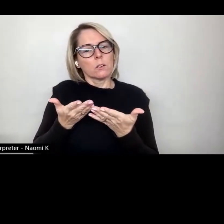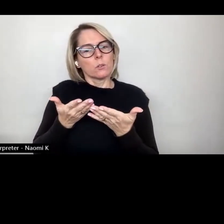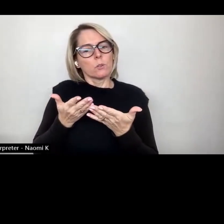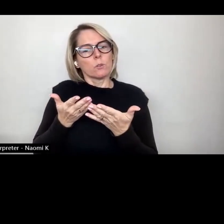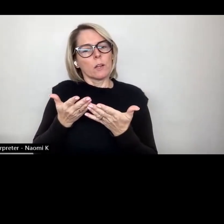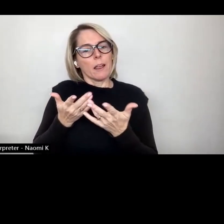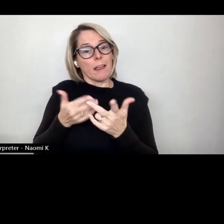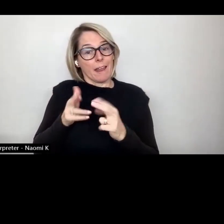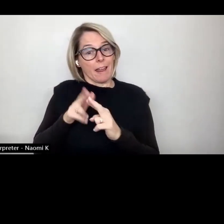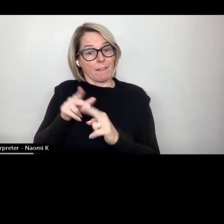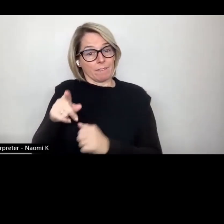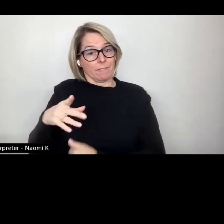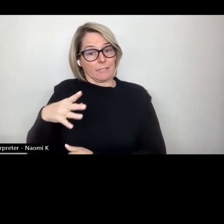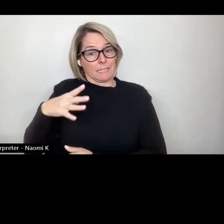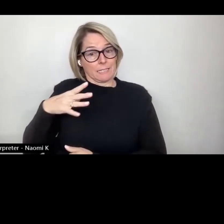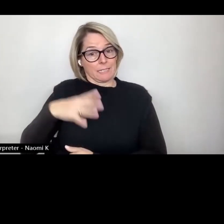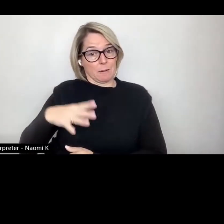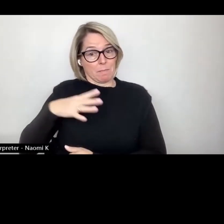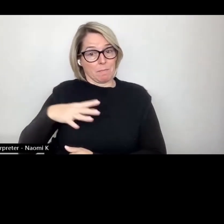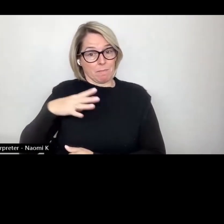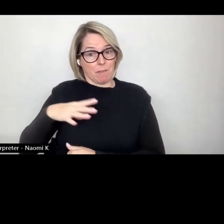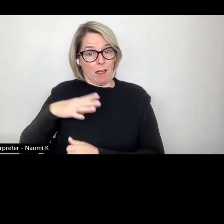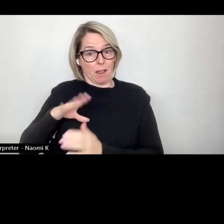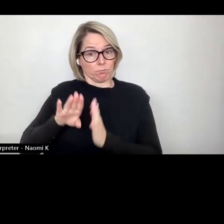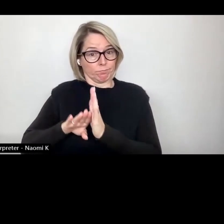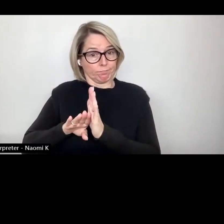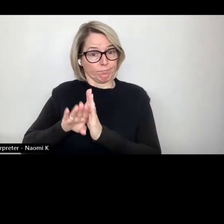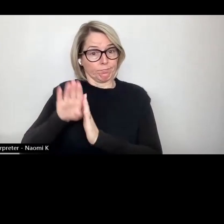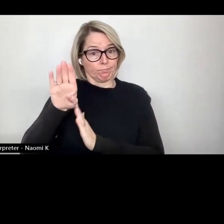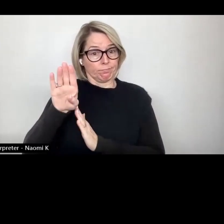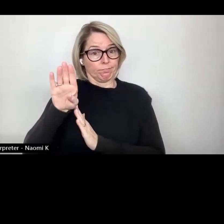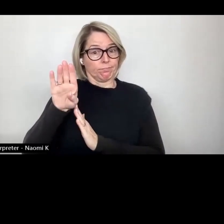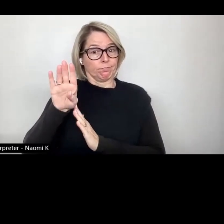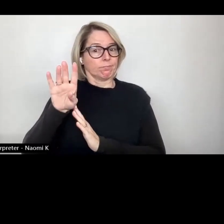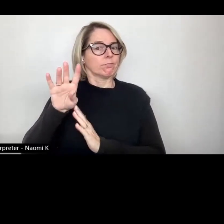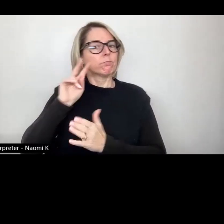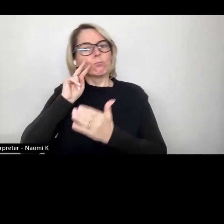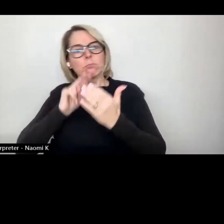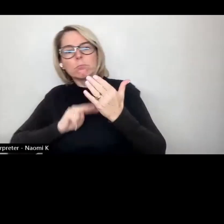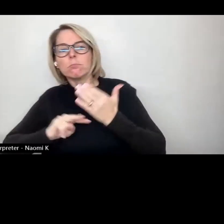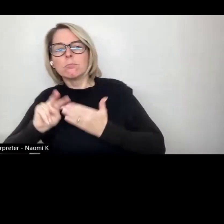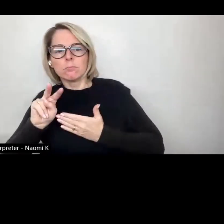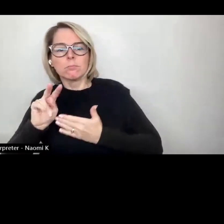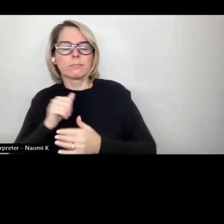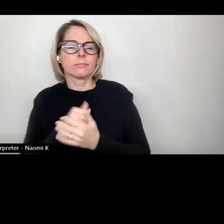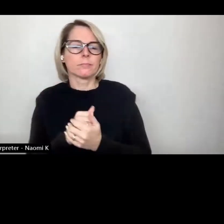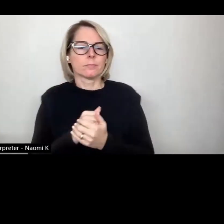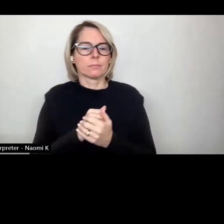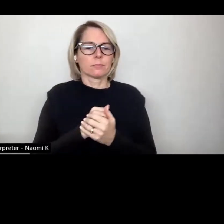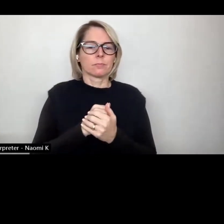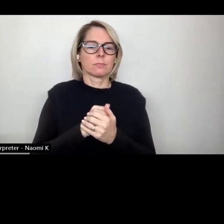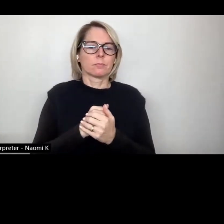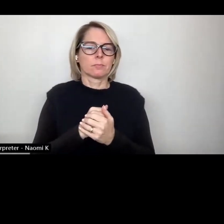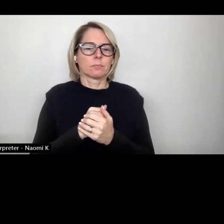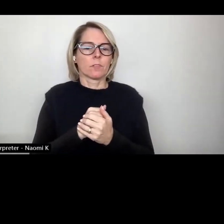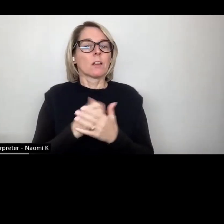So this is a challenge. Estimating demand for this program is difficult.